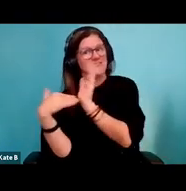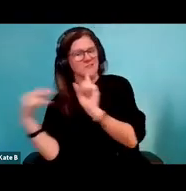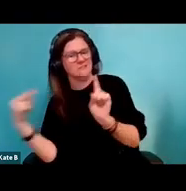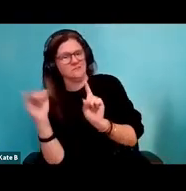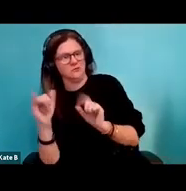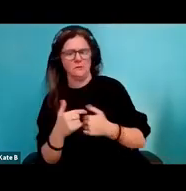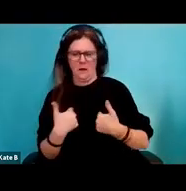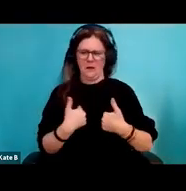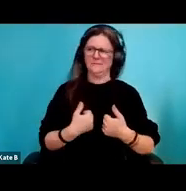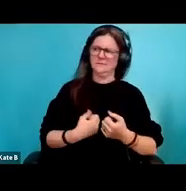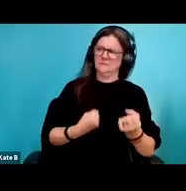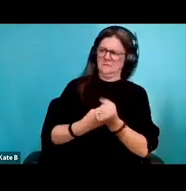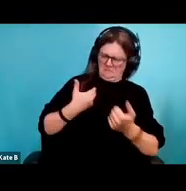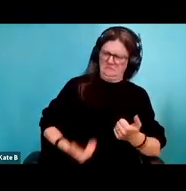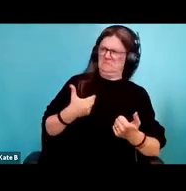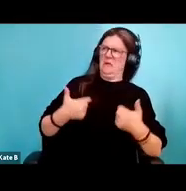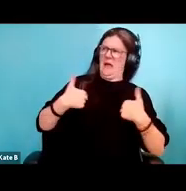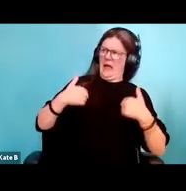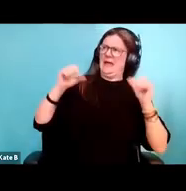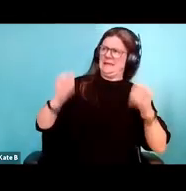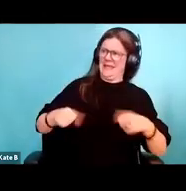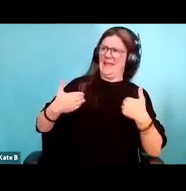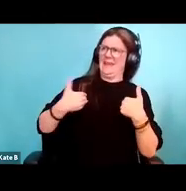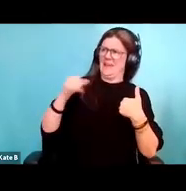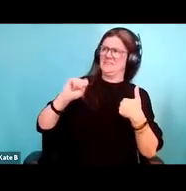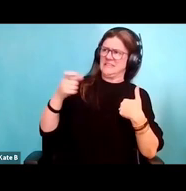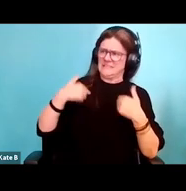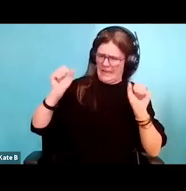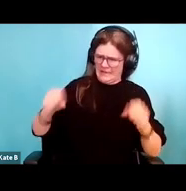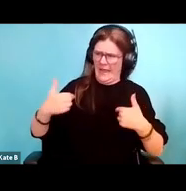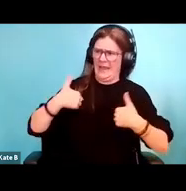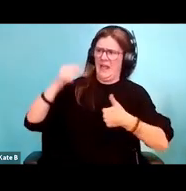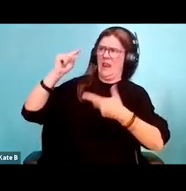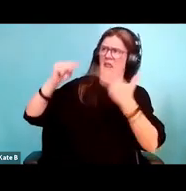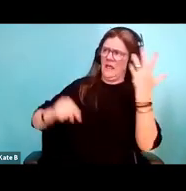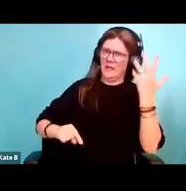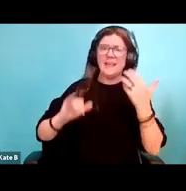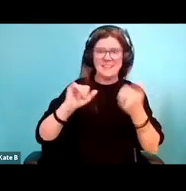yourself may also create unnecessary stress and increasing risks during pregnancy. We